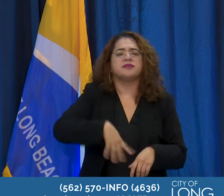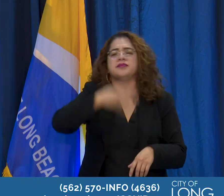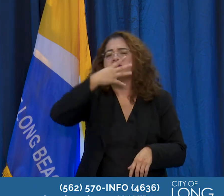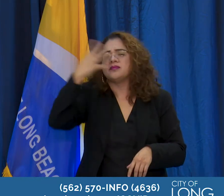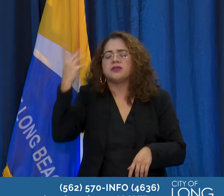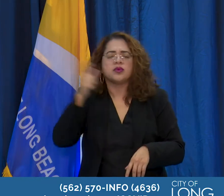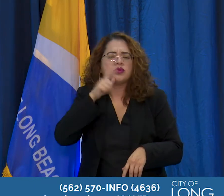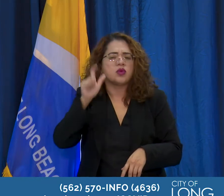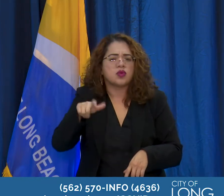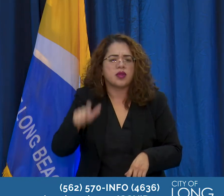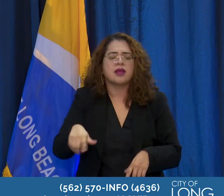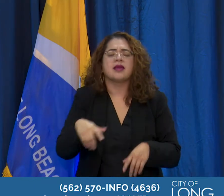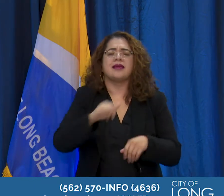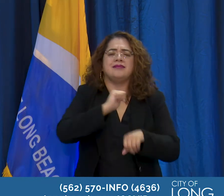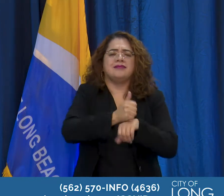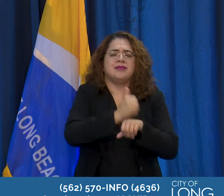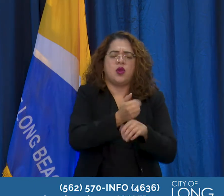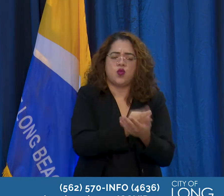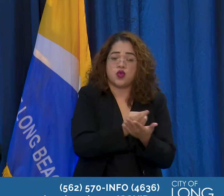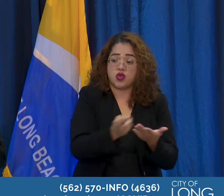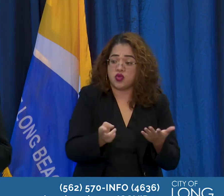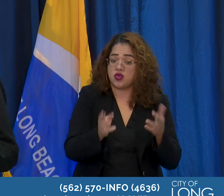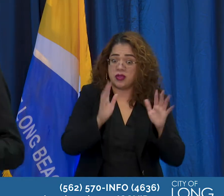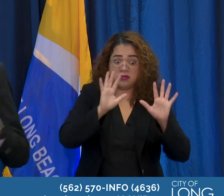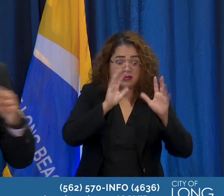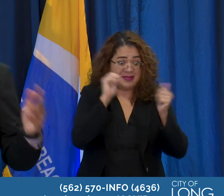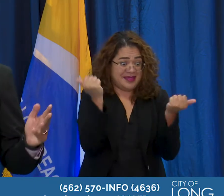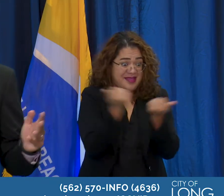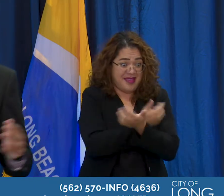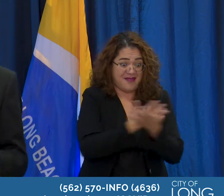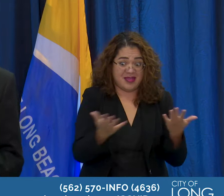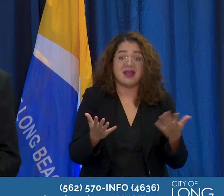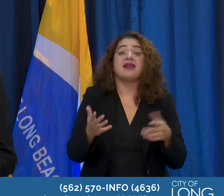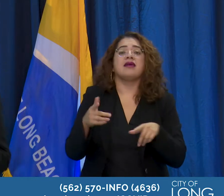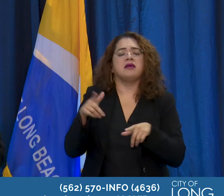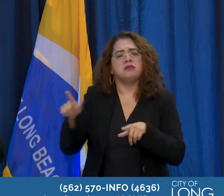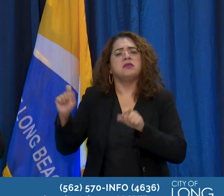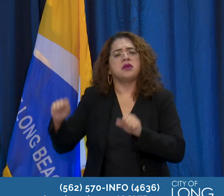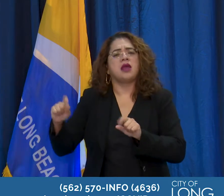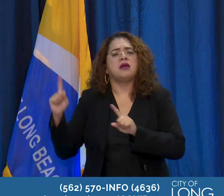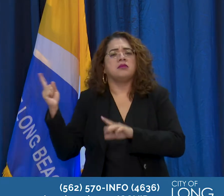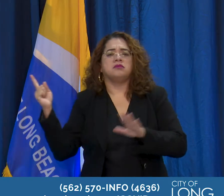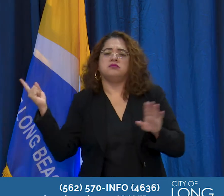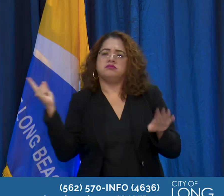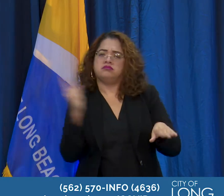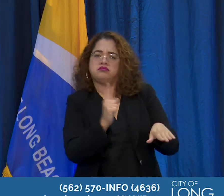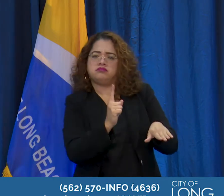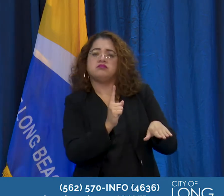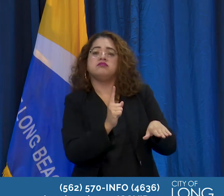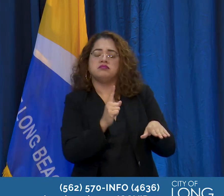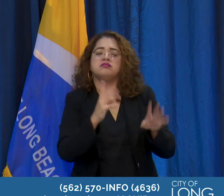And so we launched that program just yesterday. The first clinic was held today.